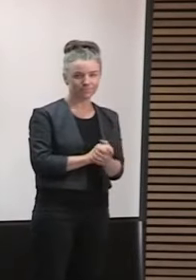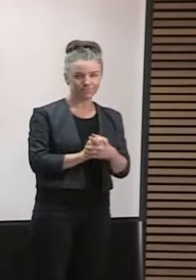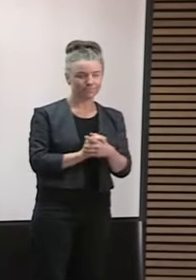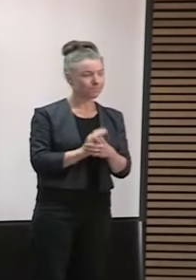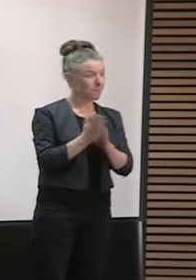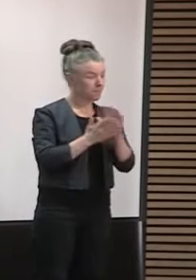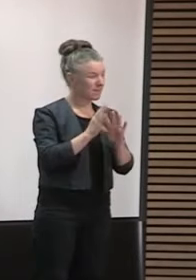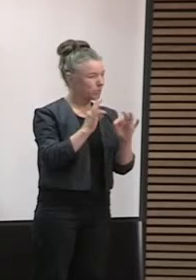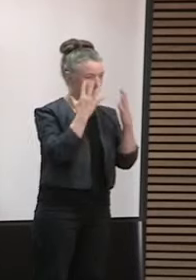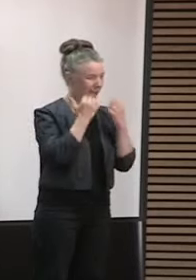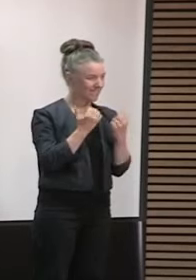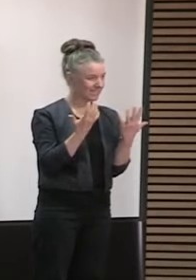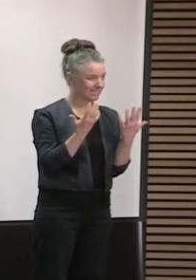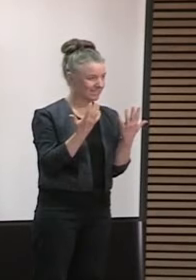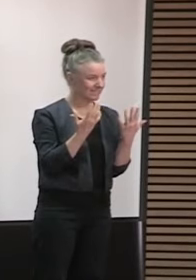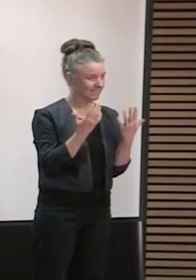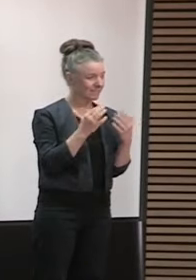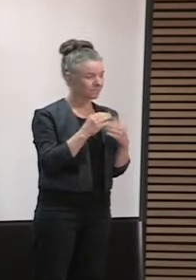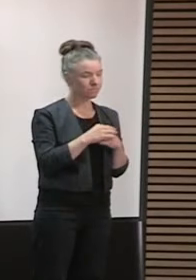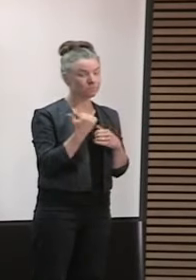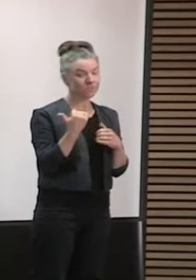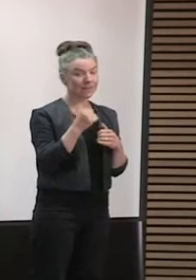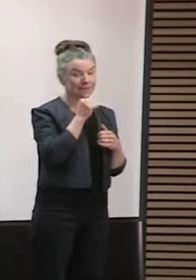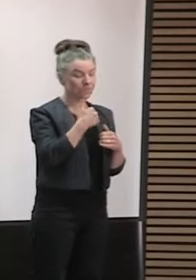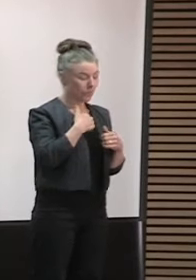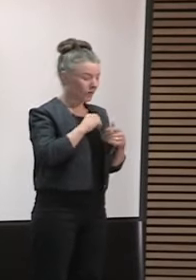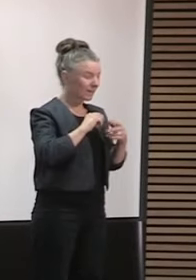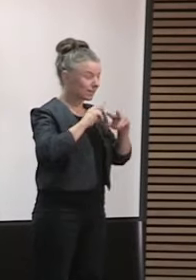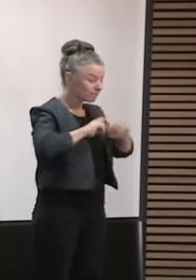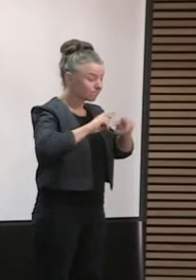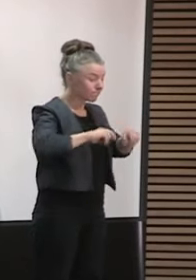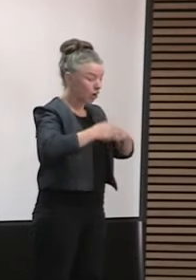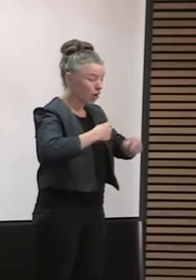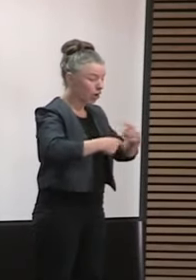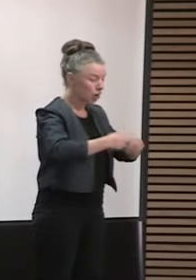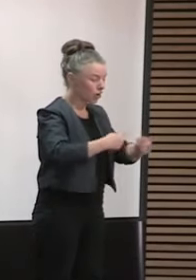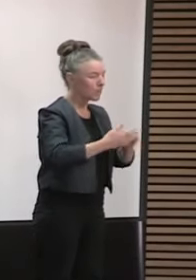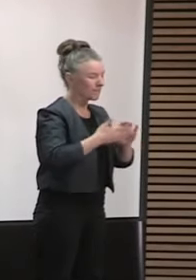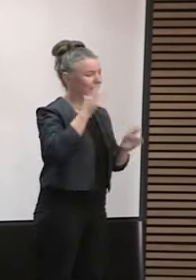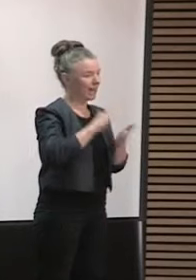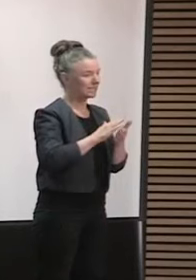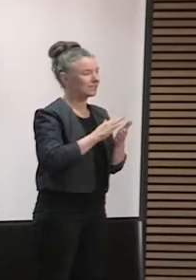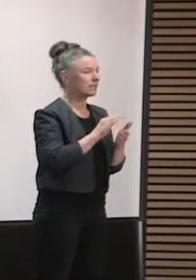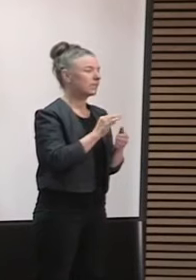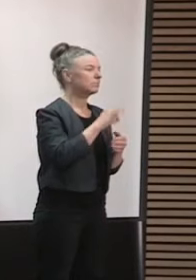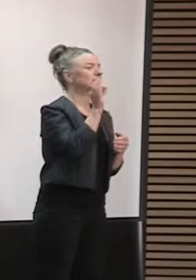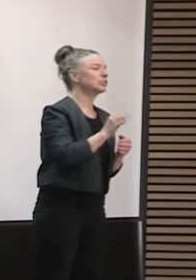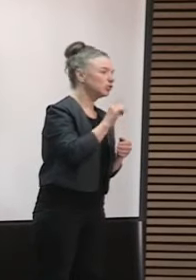arrangements around that, give or take, around about 7,000 at